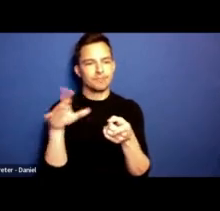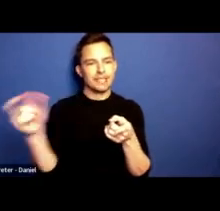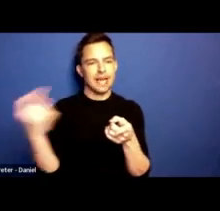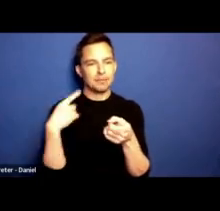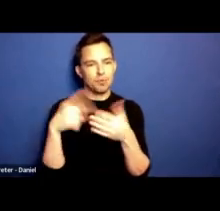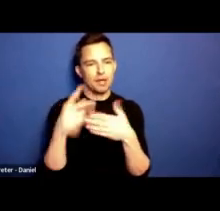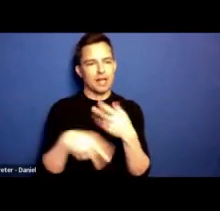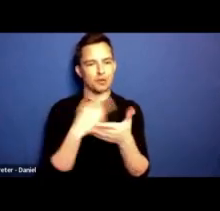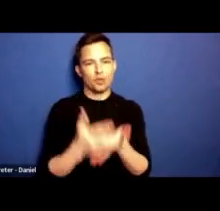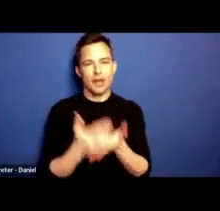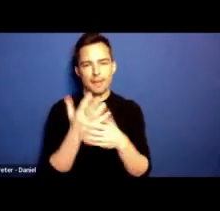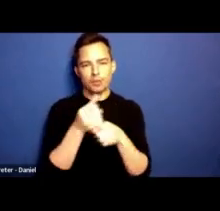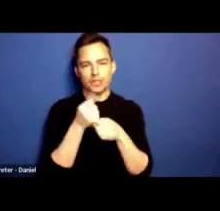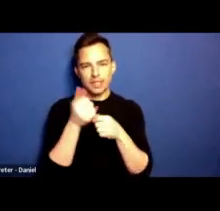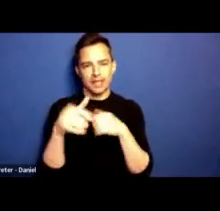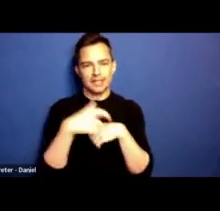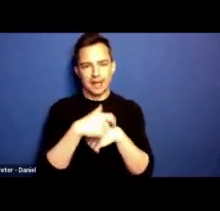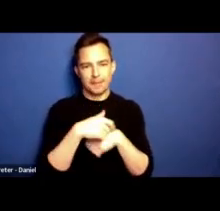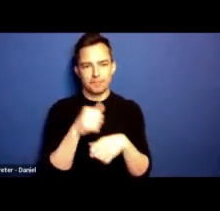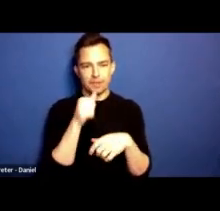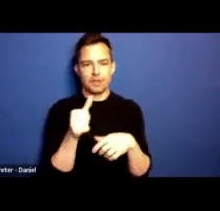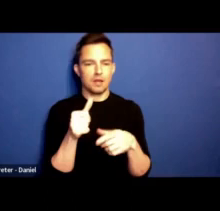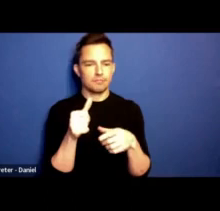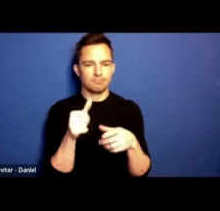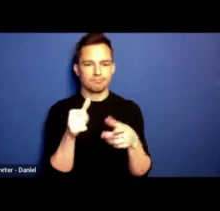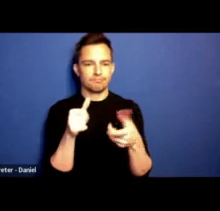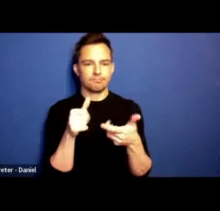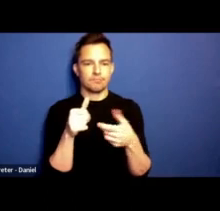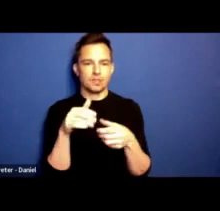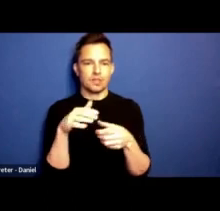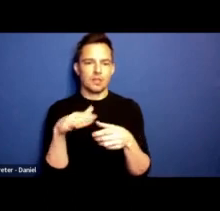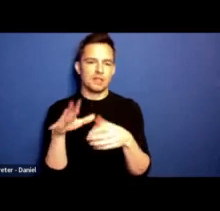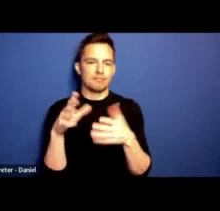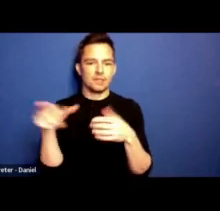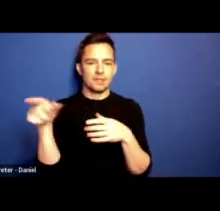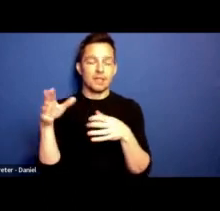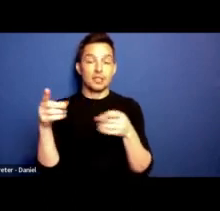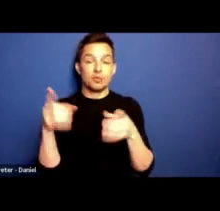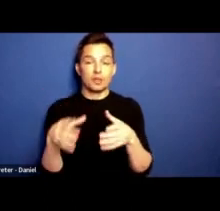was receiving, not receiving any at the time he offered to provide me with support through his organization in the form of